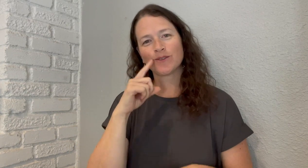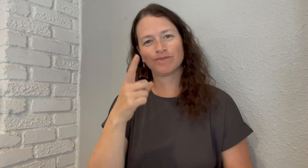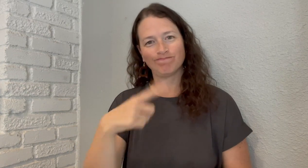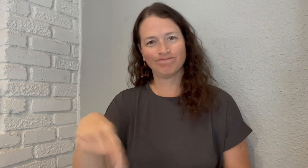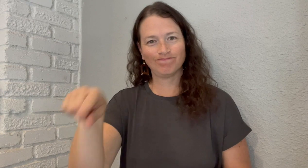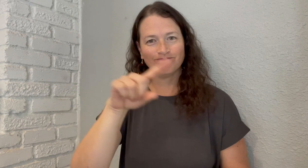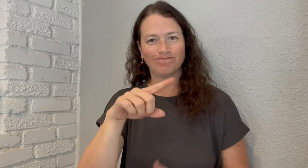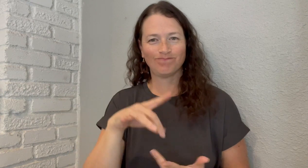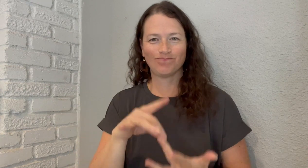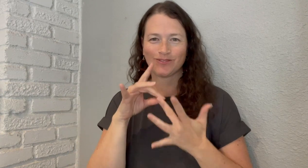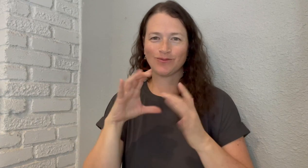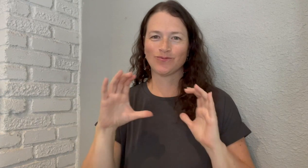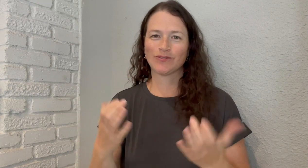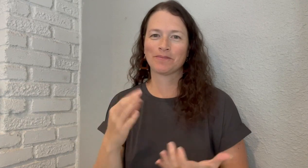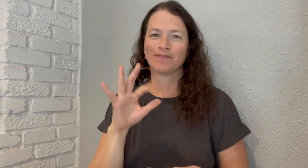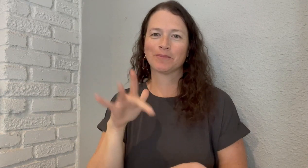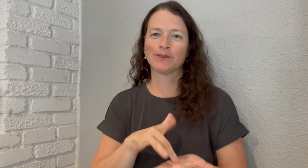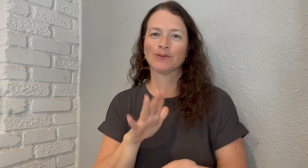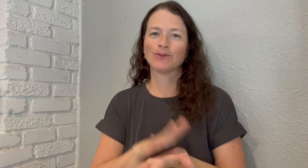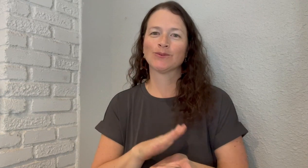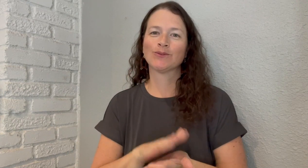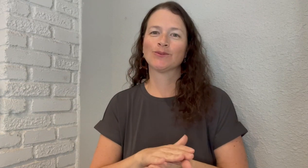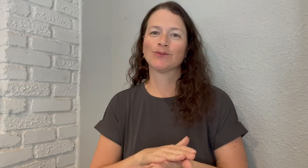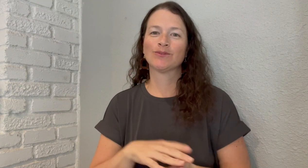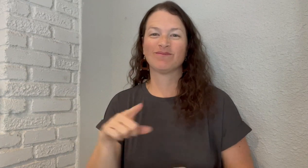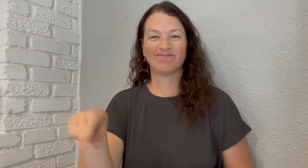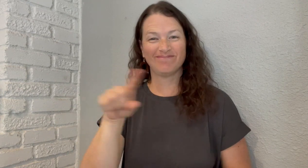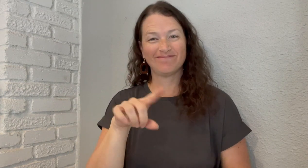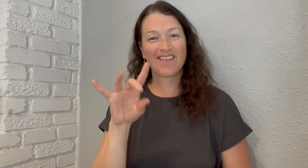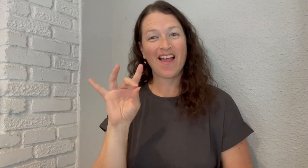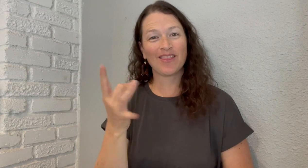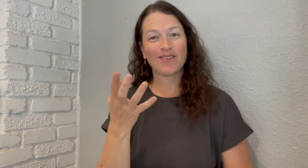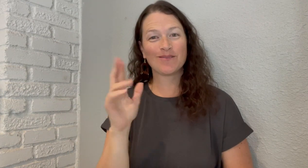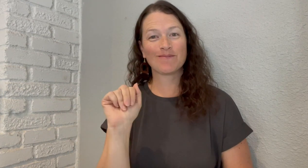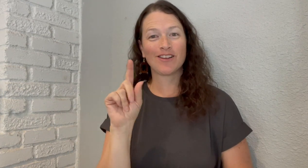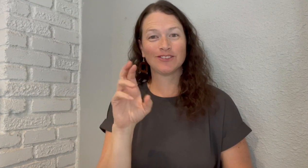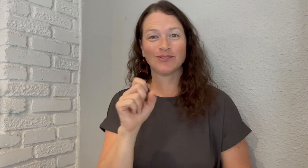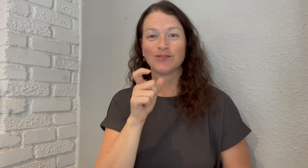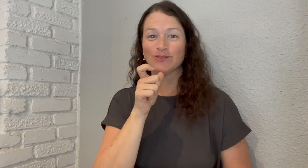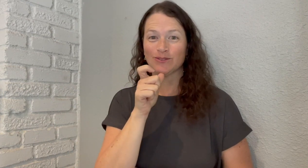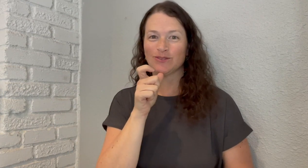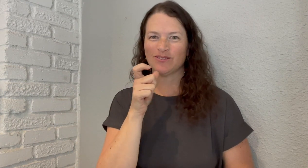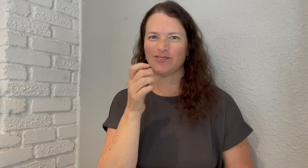I wanted just to say a few words for all of you for this special group of middle school students.